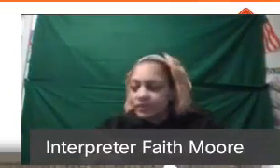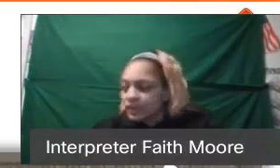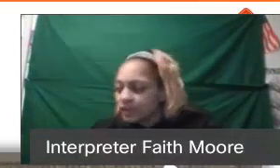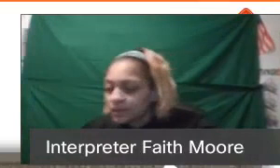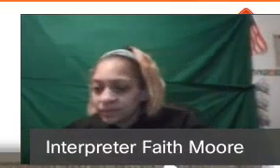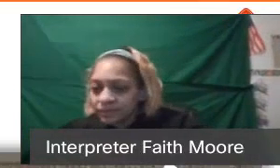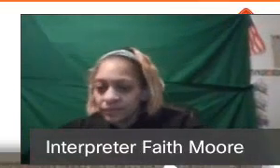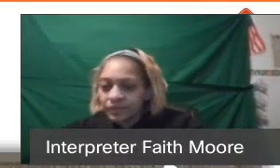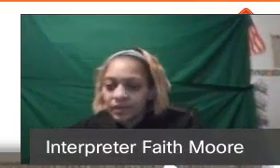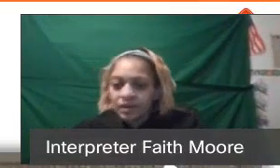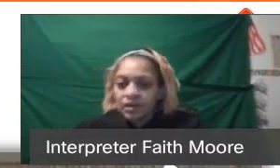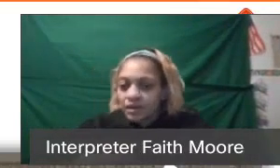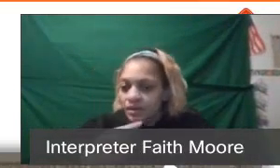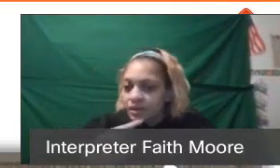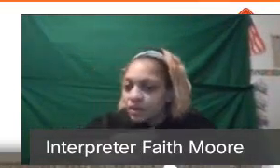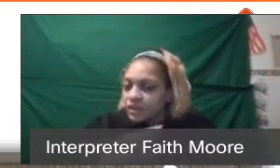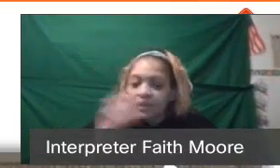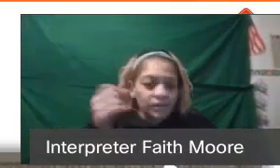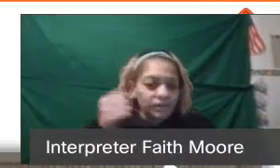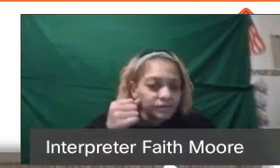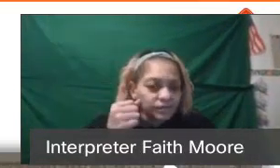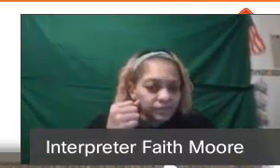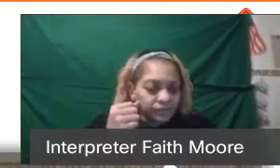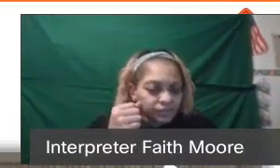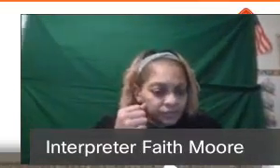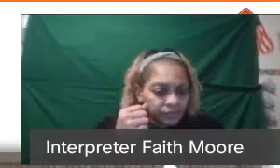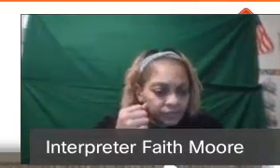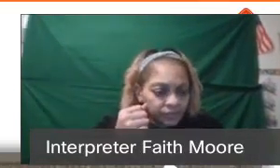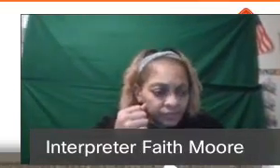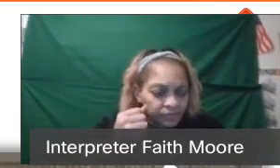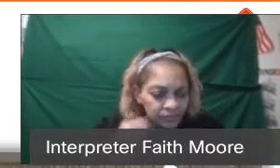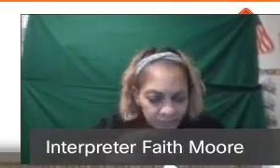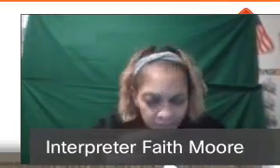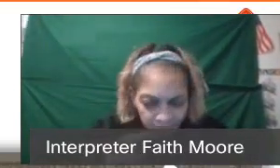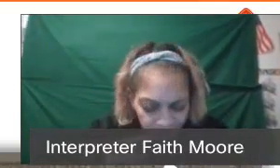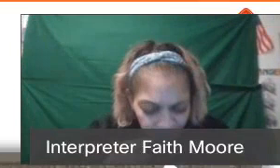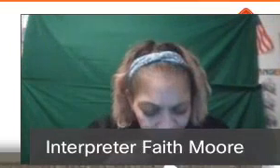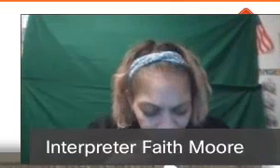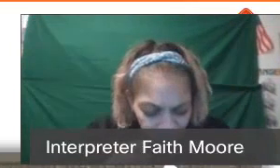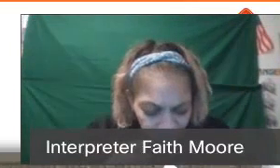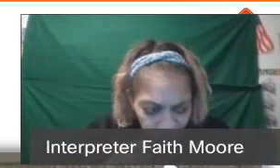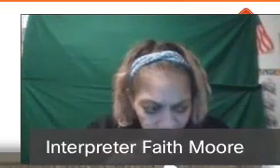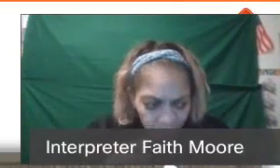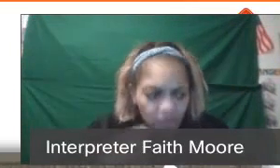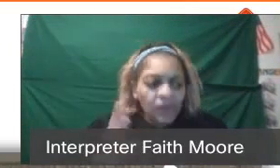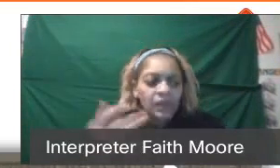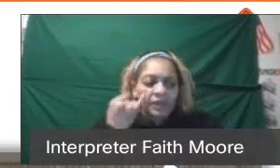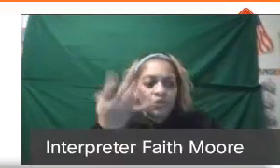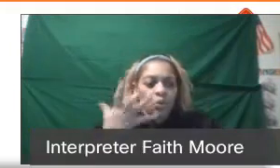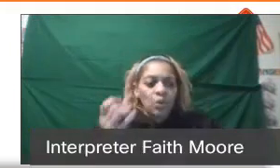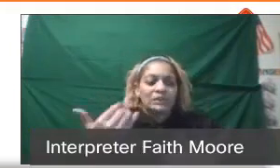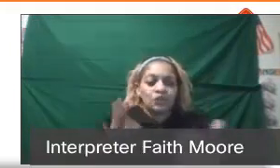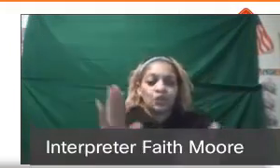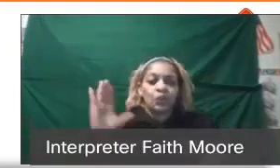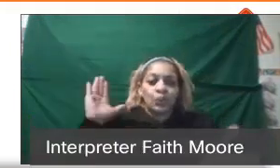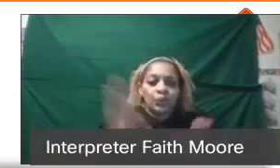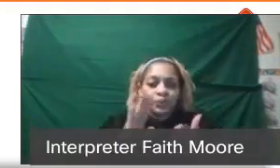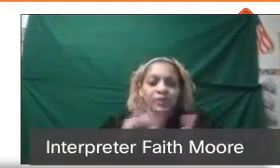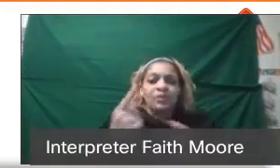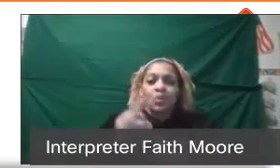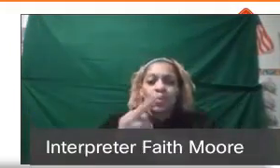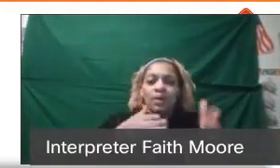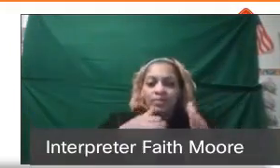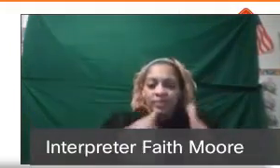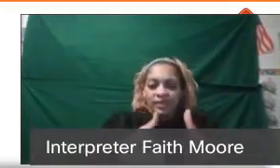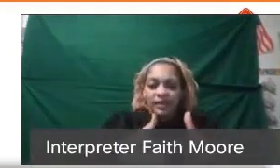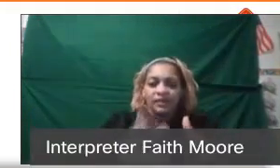I, I guess what I'm saying is you're going to reduce it to 1 lane so a lot of times divert it diverts traffic onto Whittier.